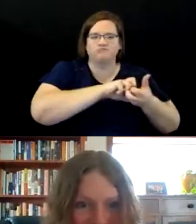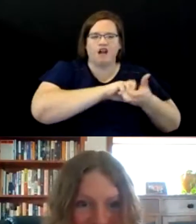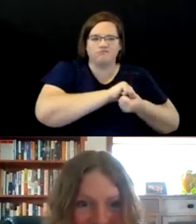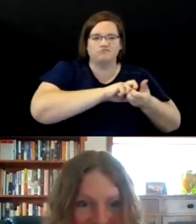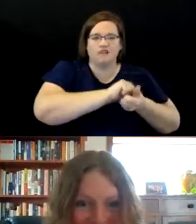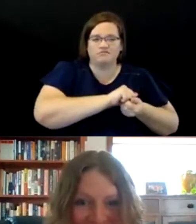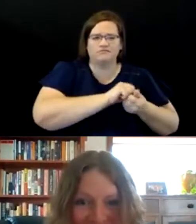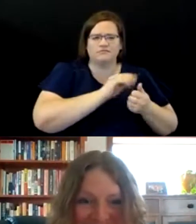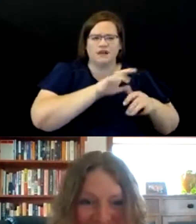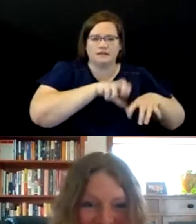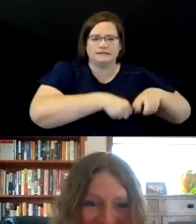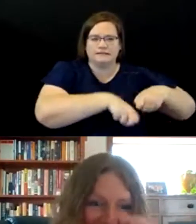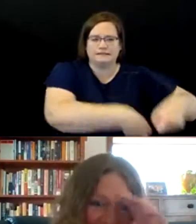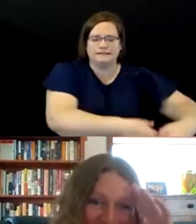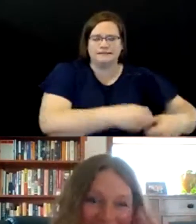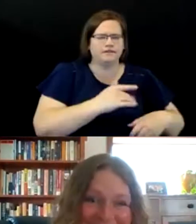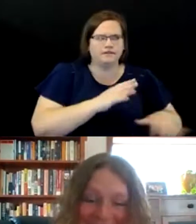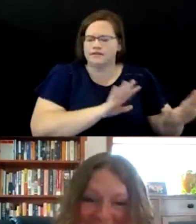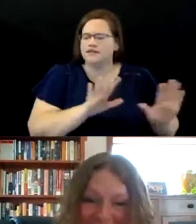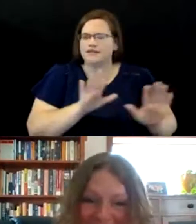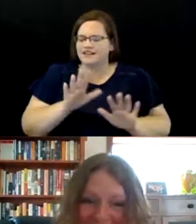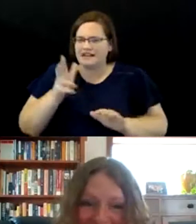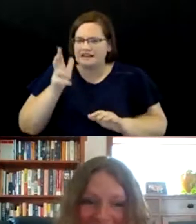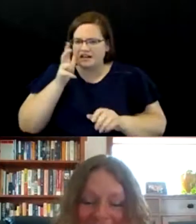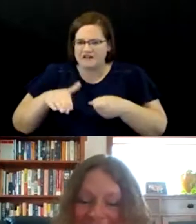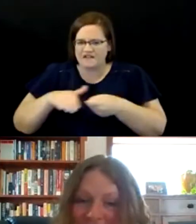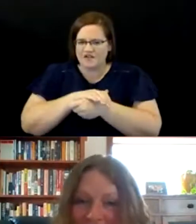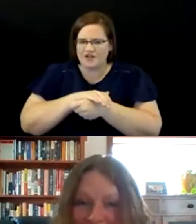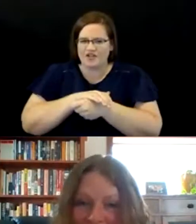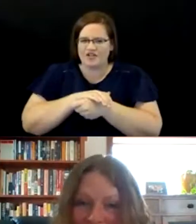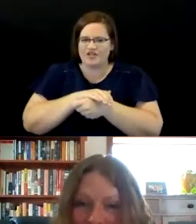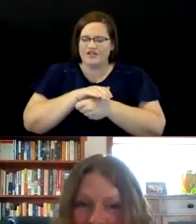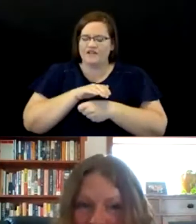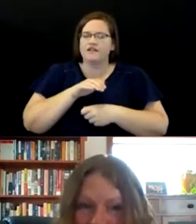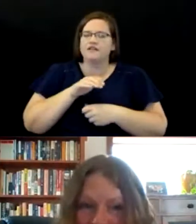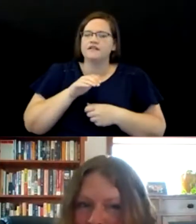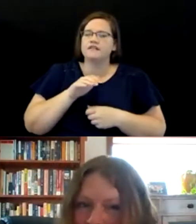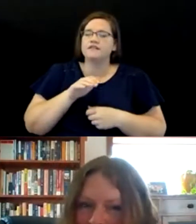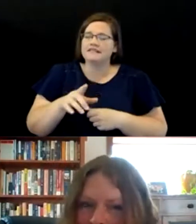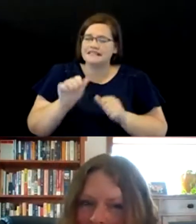So I'm sorry. I couldn't quite catch your question. Would you be able to repeat that?